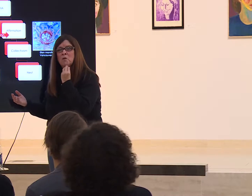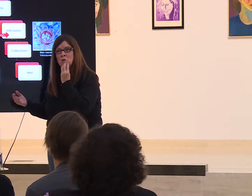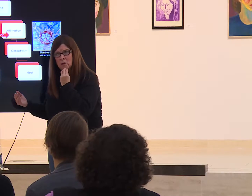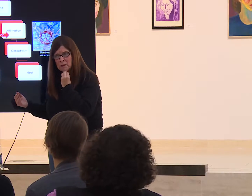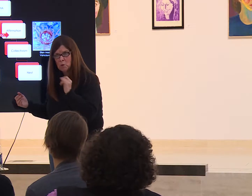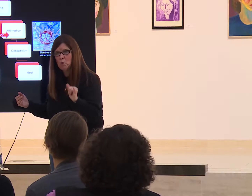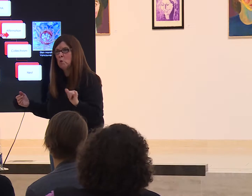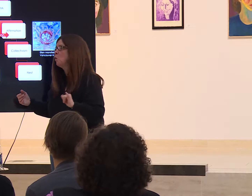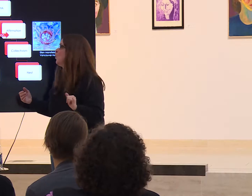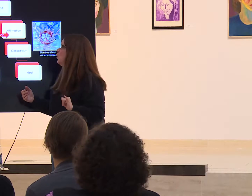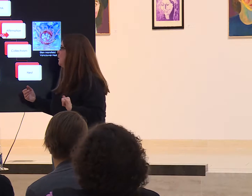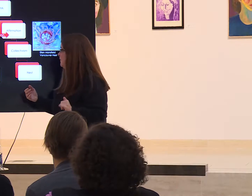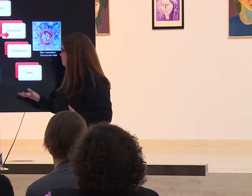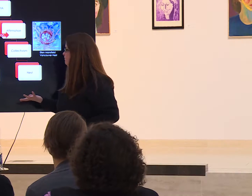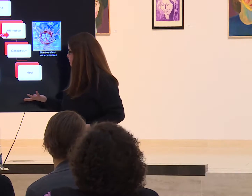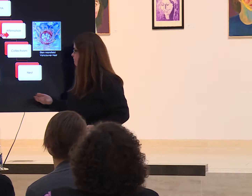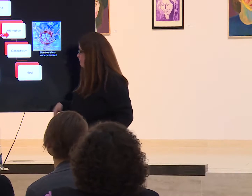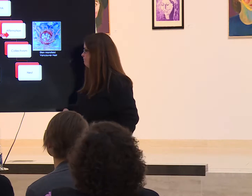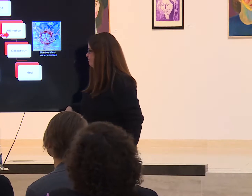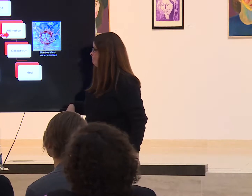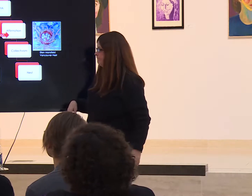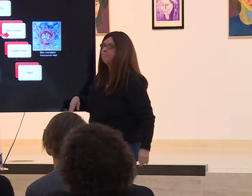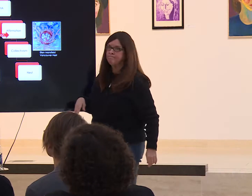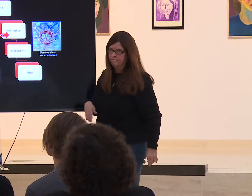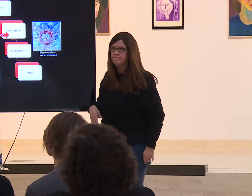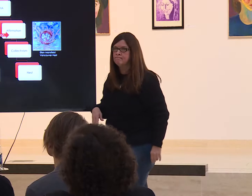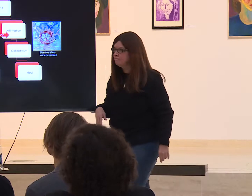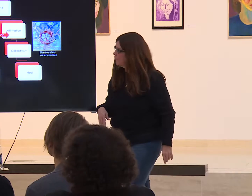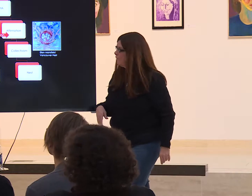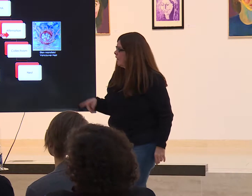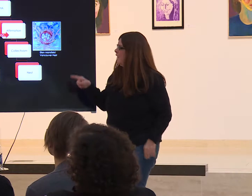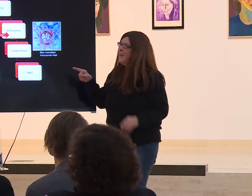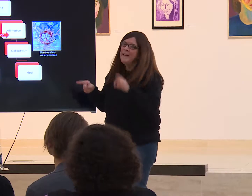specific religions; the Jewish community, for example.